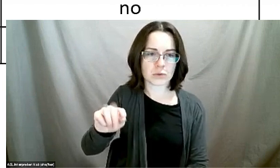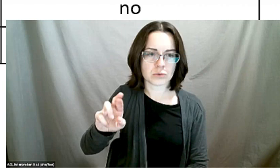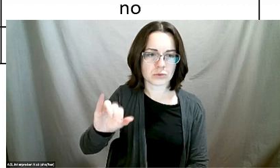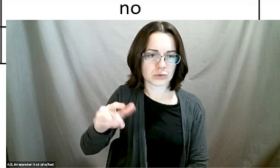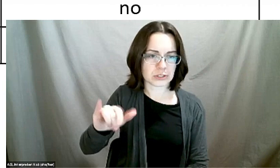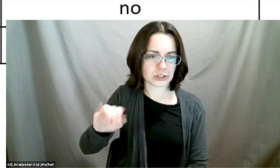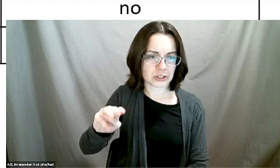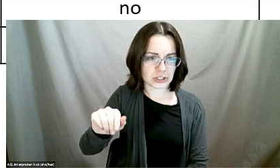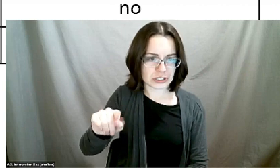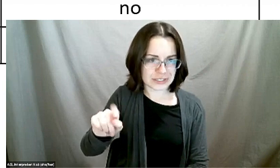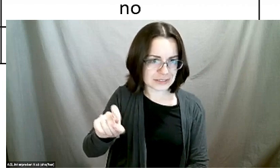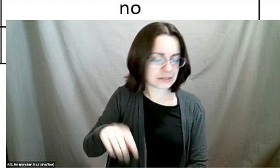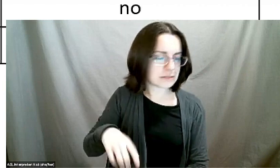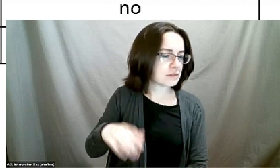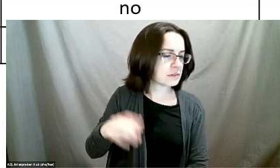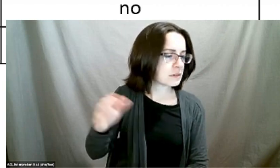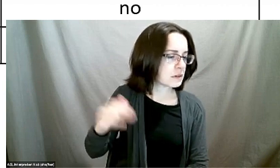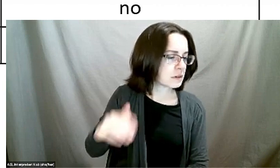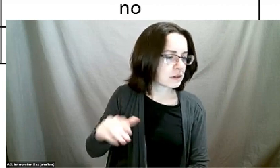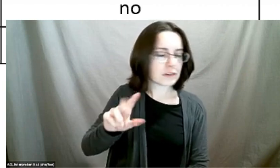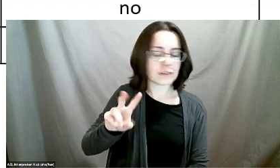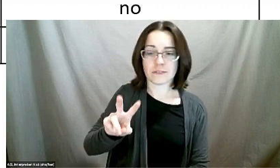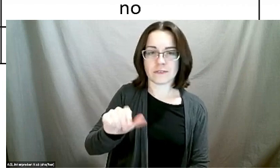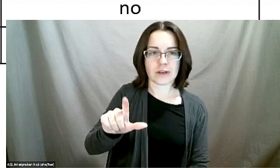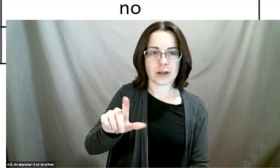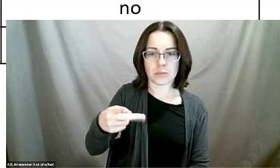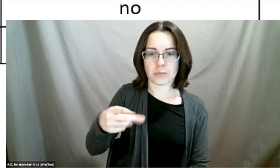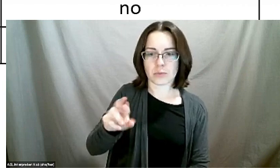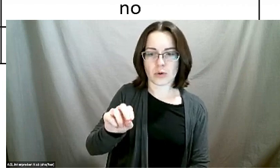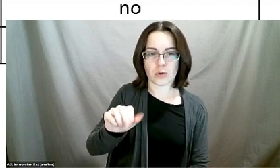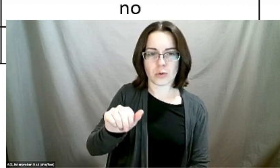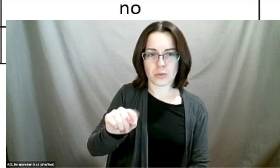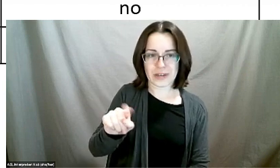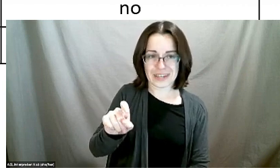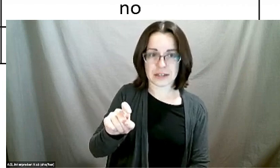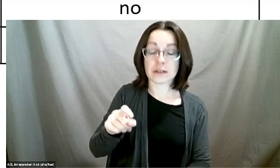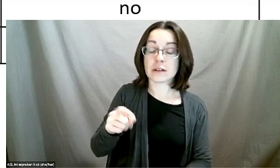can have reduced levels when someone is started on a birth control pill.